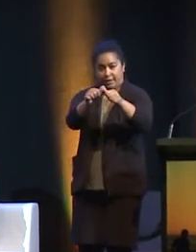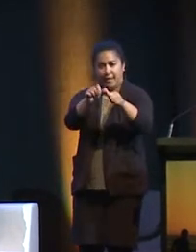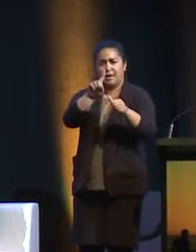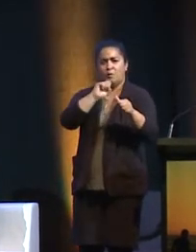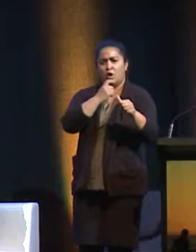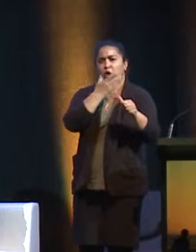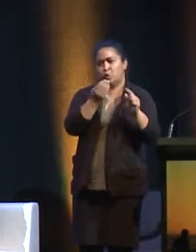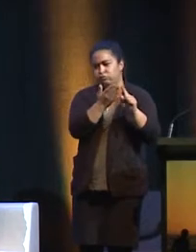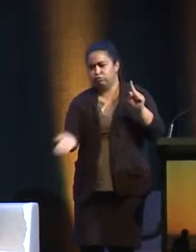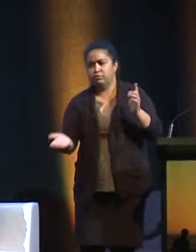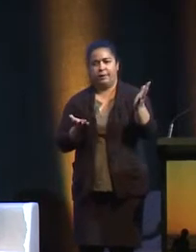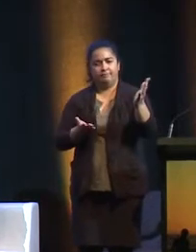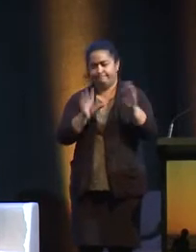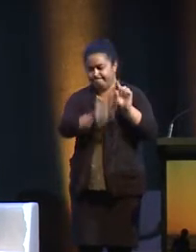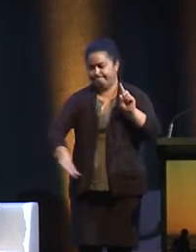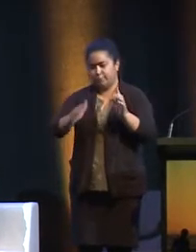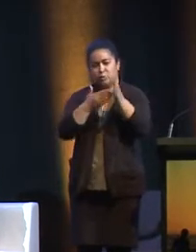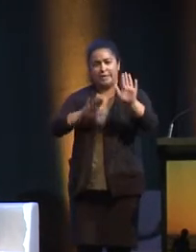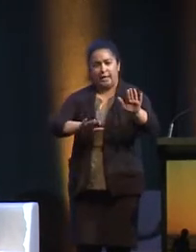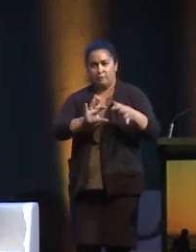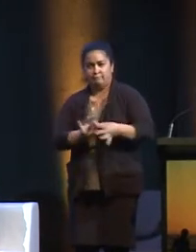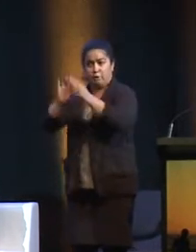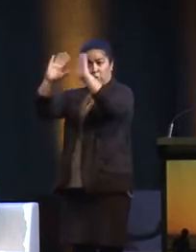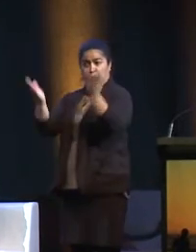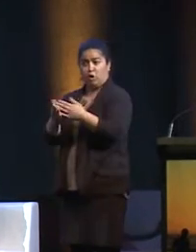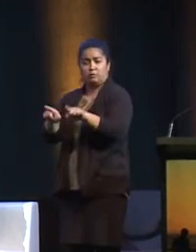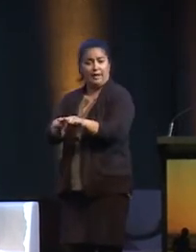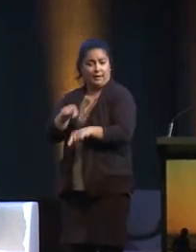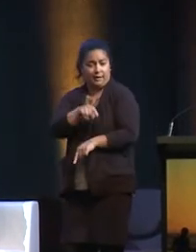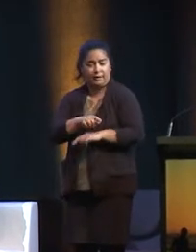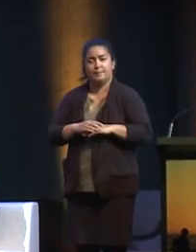New Zealand and has relevance to the rest of the world, so how does this roadmap connect